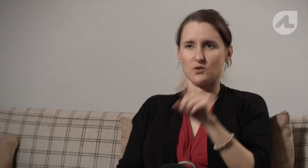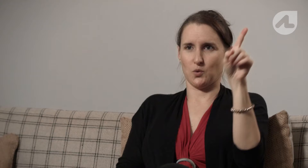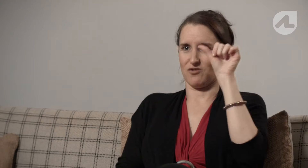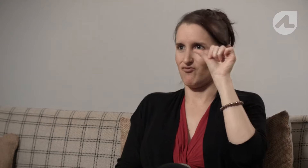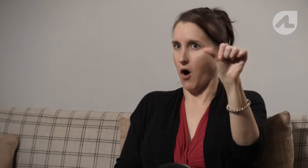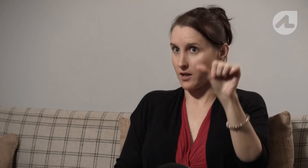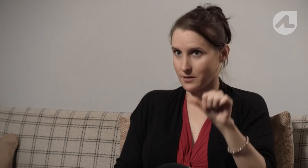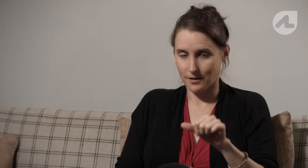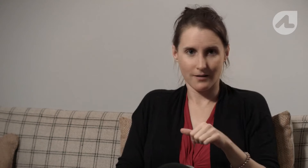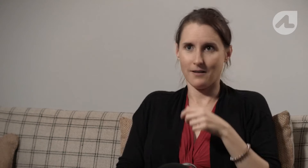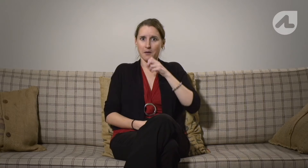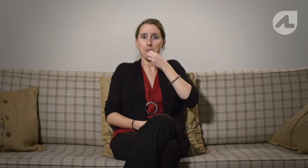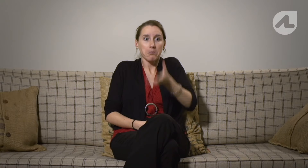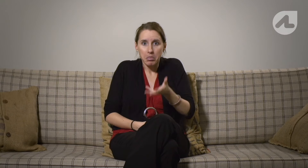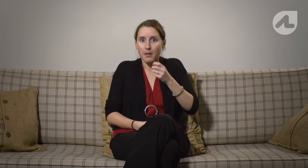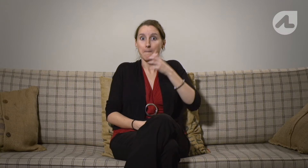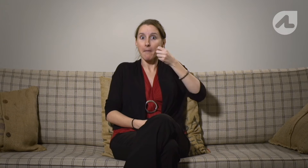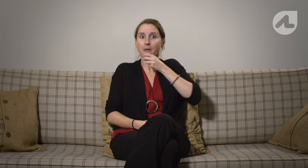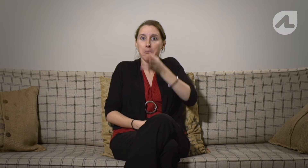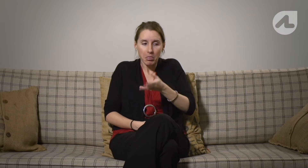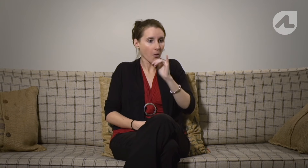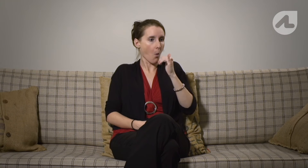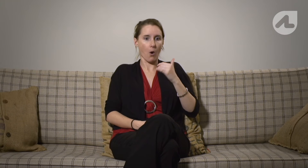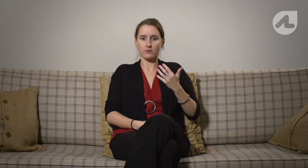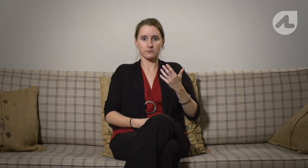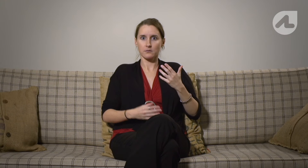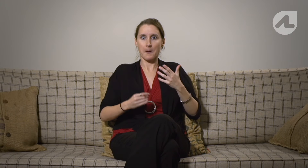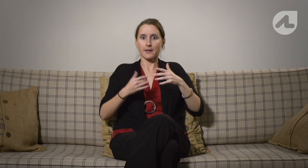And I was like, really? Well, the baby came, and boy was she right...